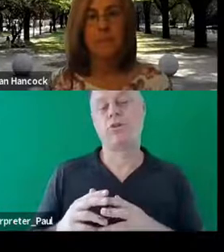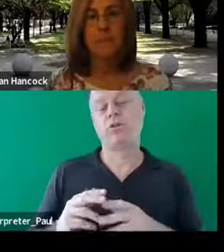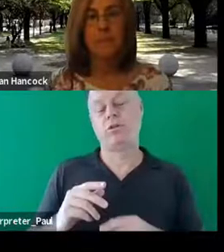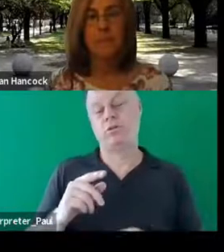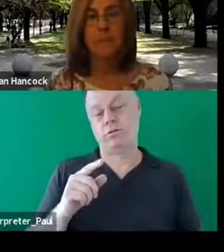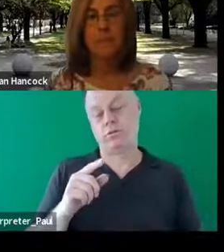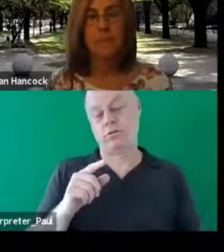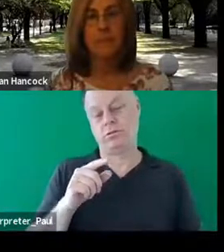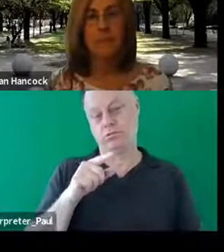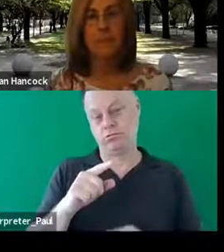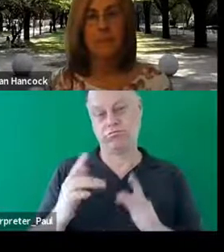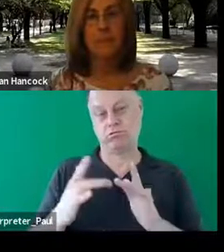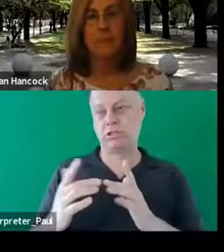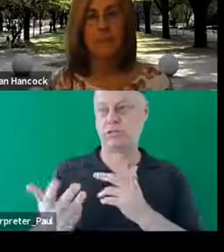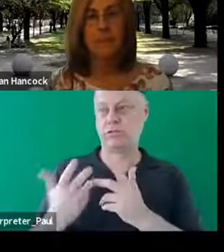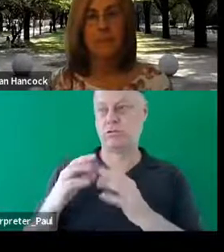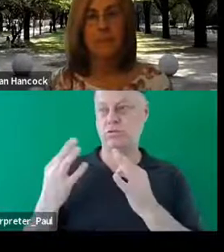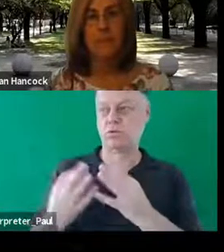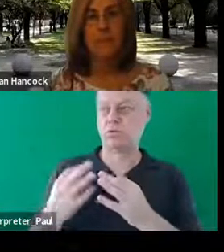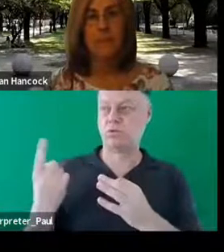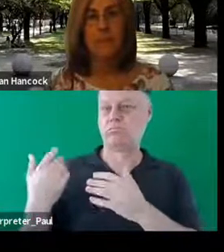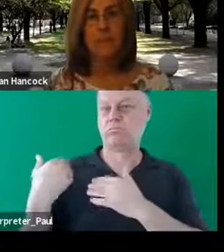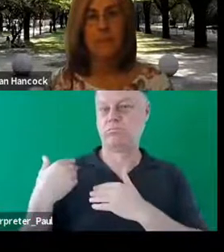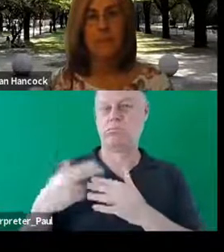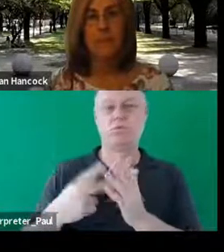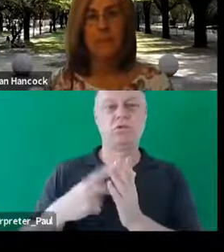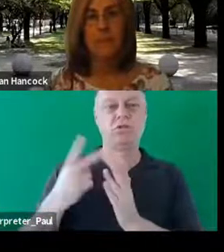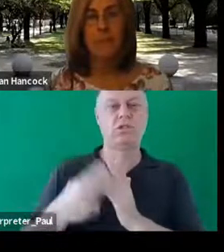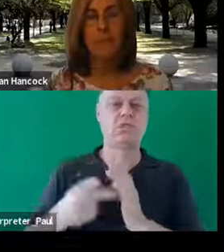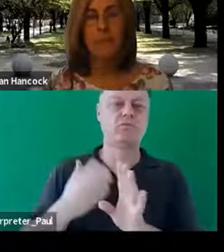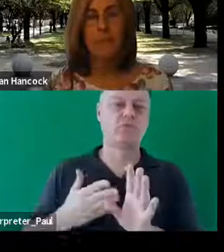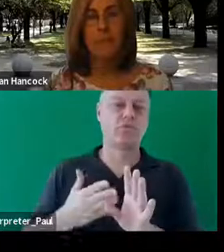in a university environment who runs a psychology program, who might be interested